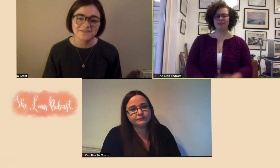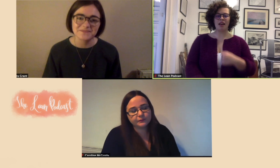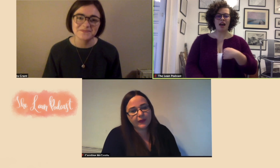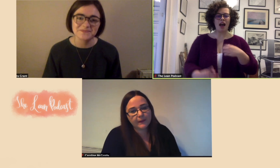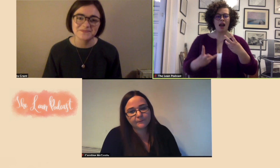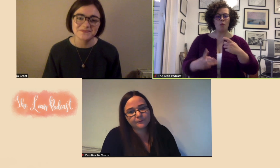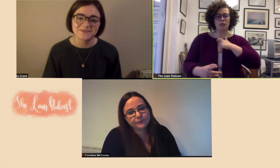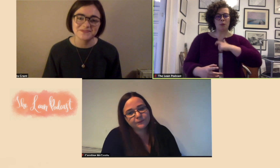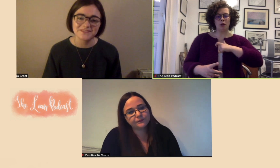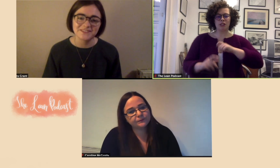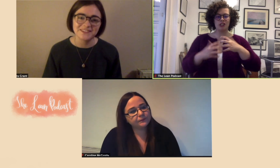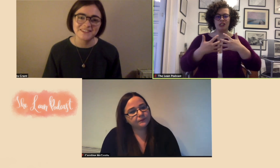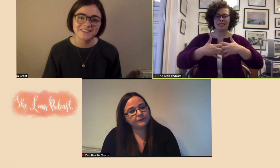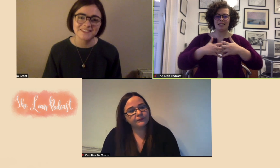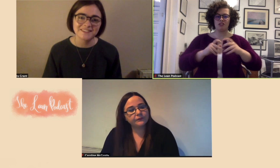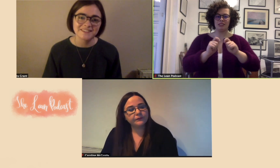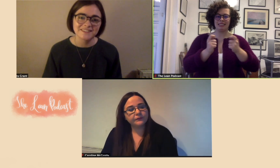And it's there to be used by everyone.